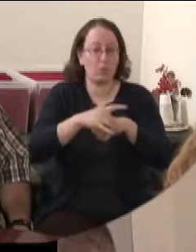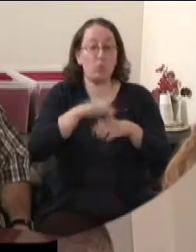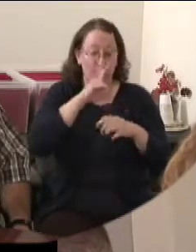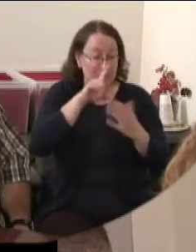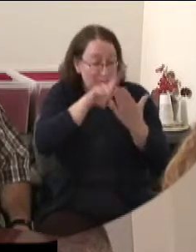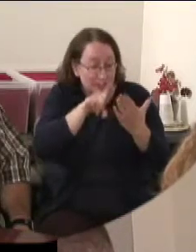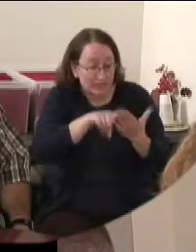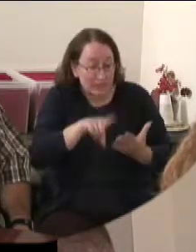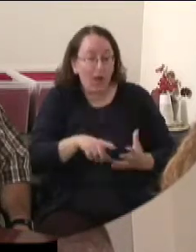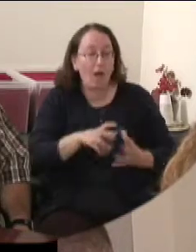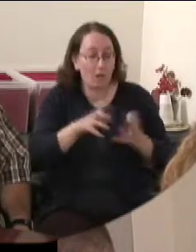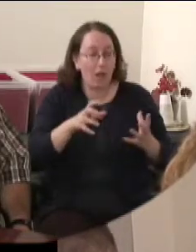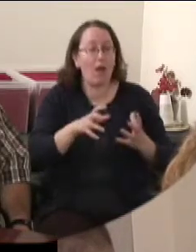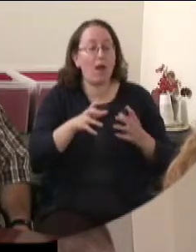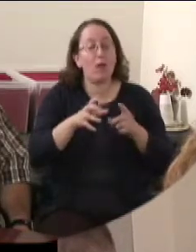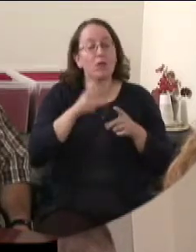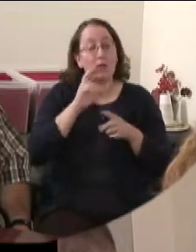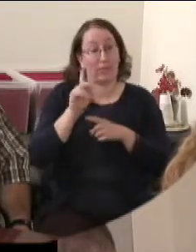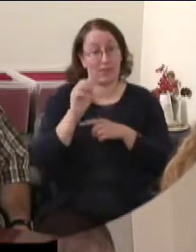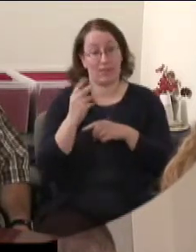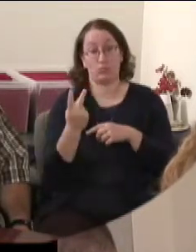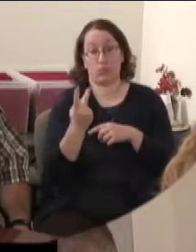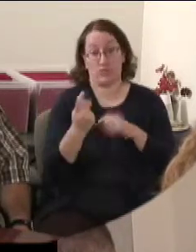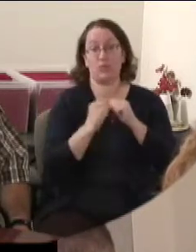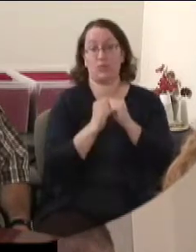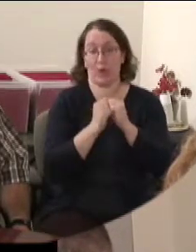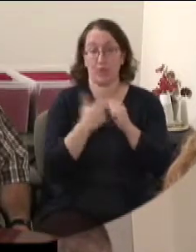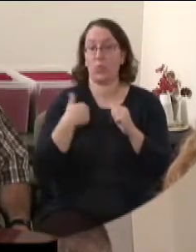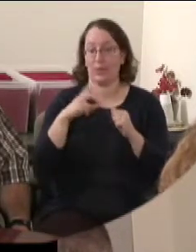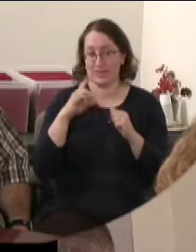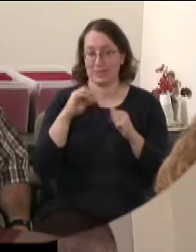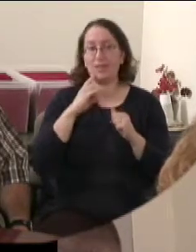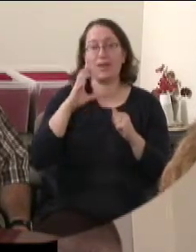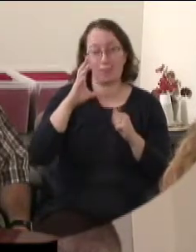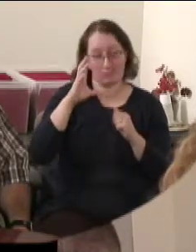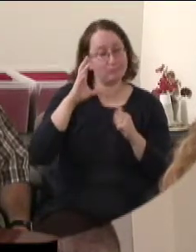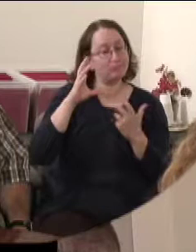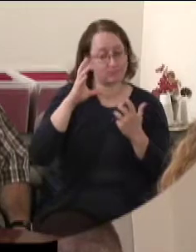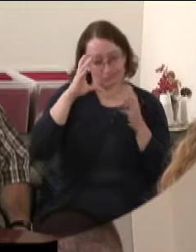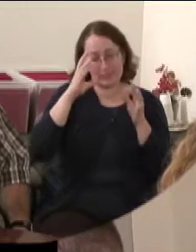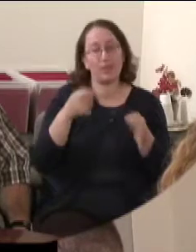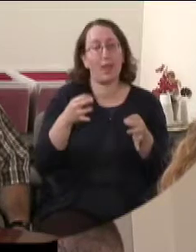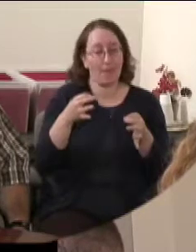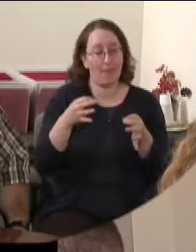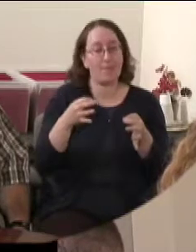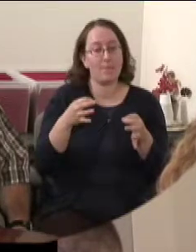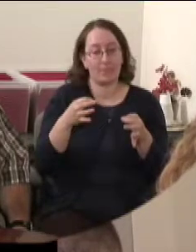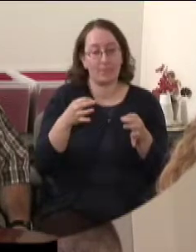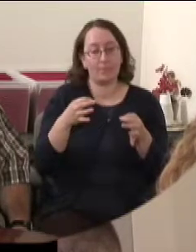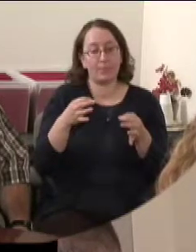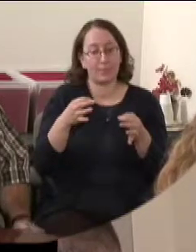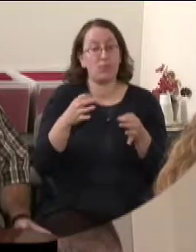And she and I did come up with the fact that there is,